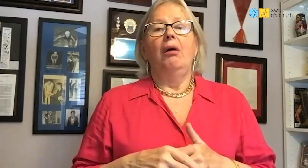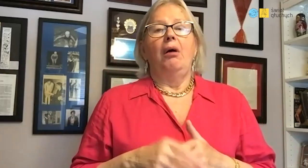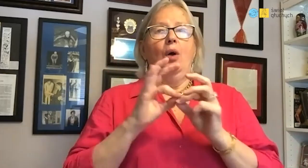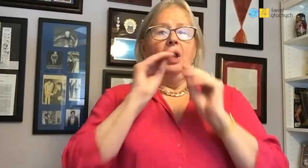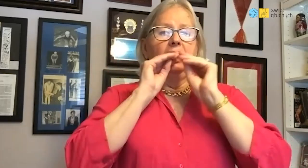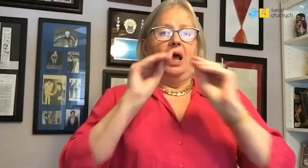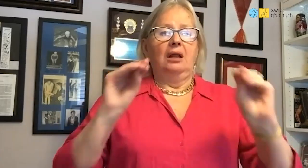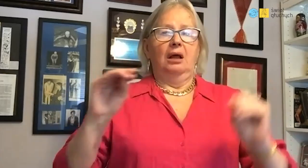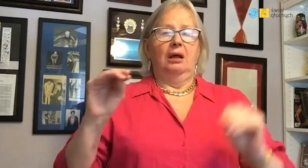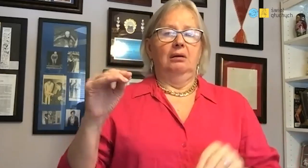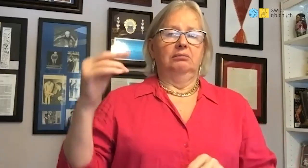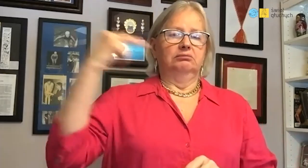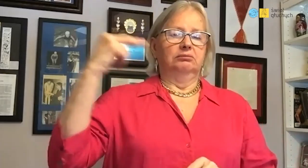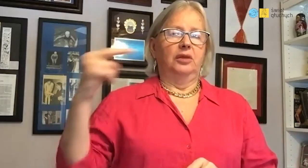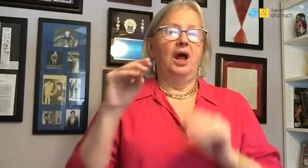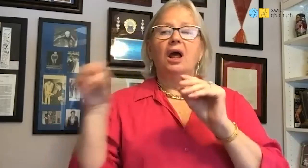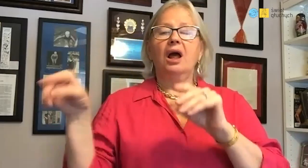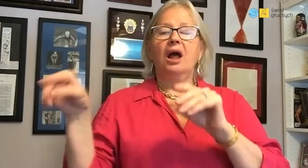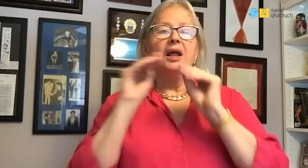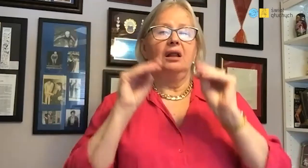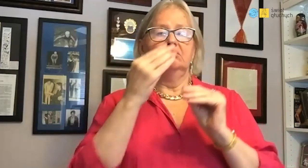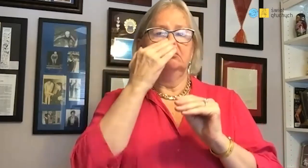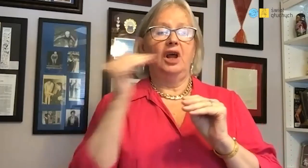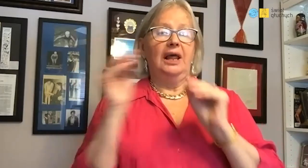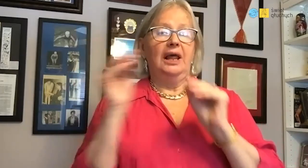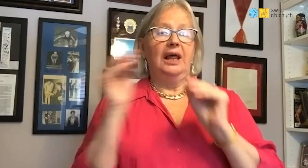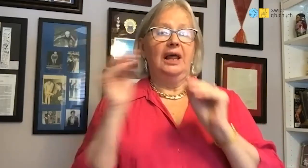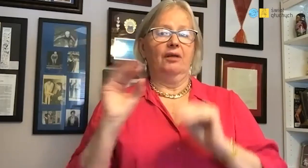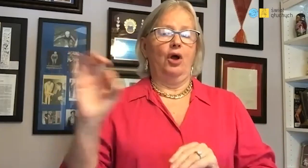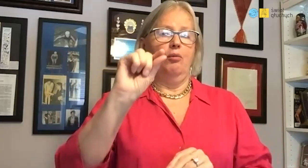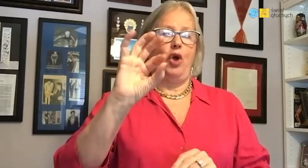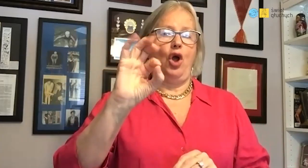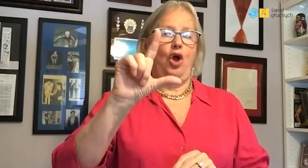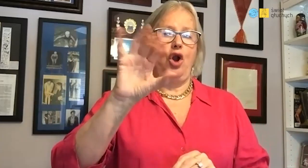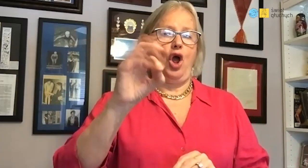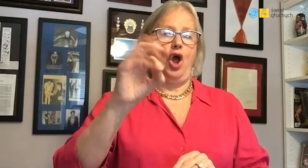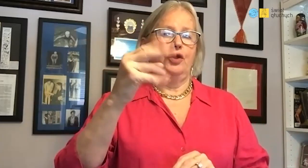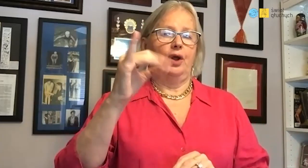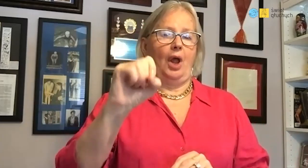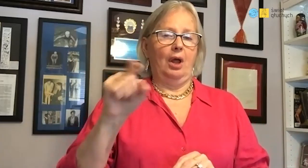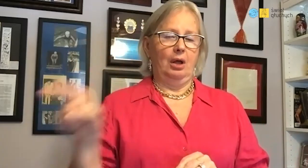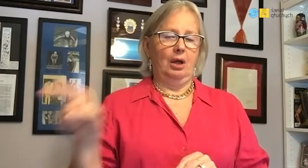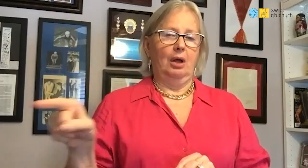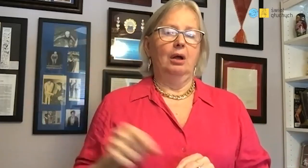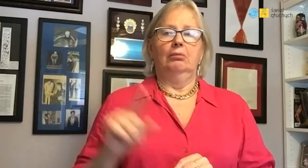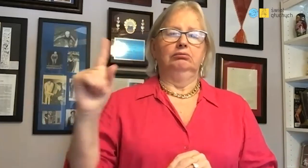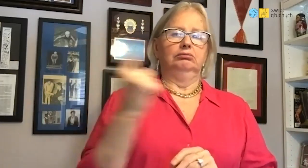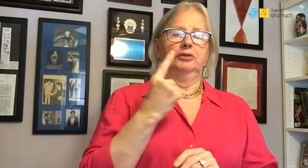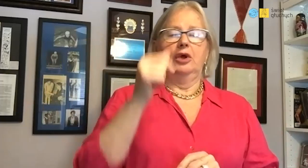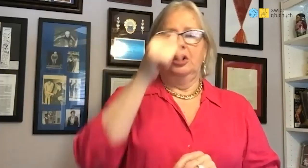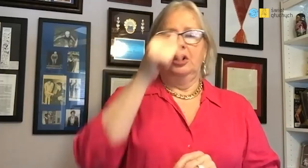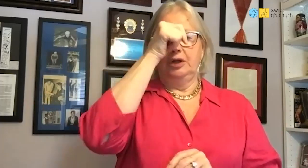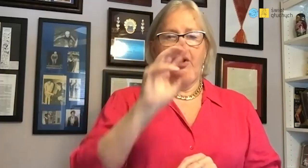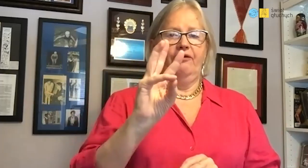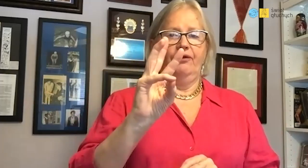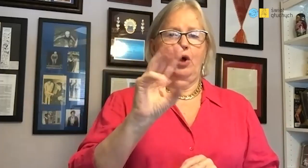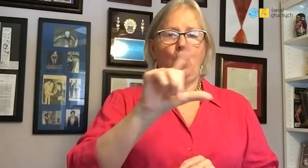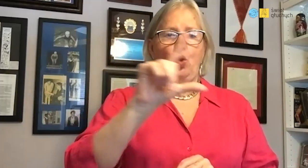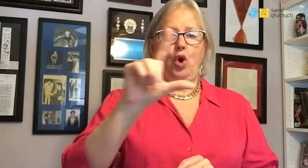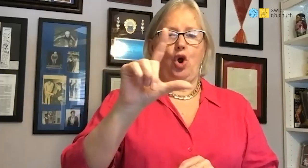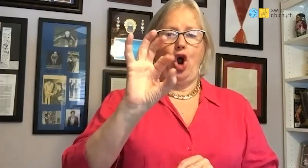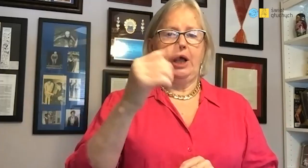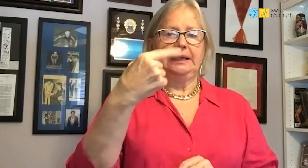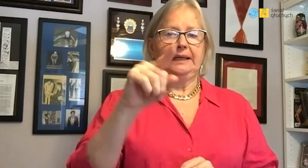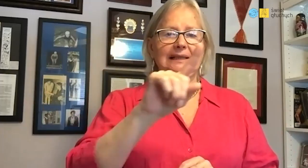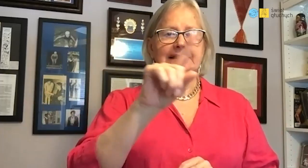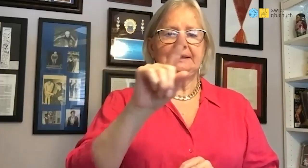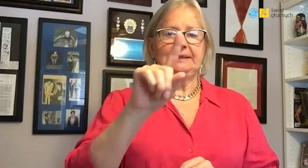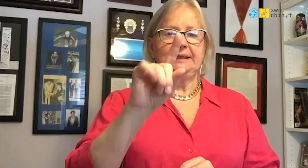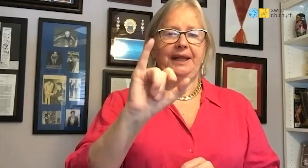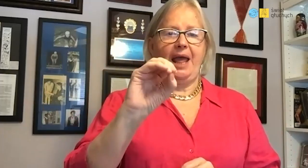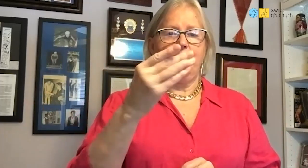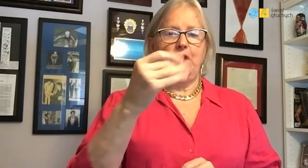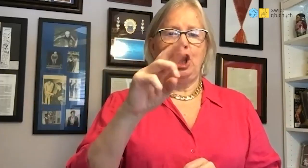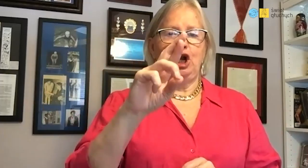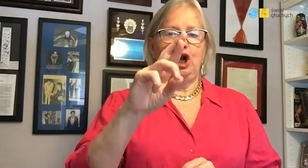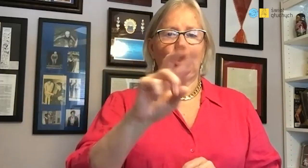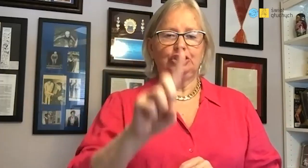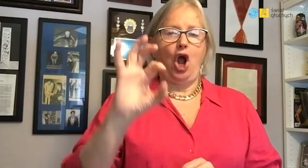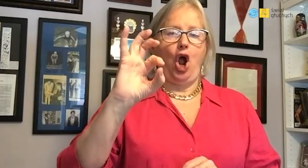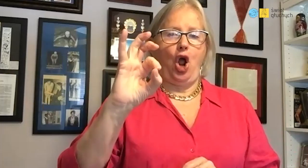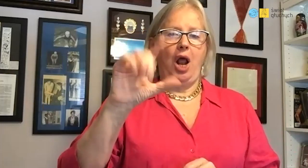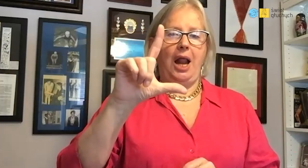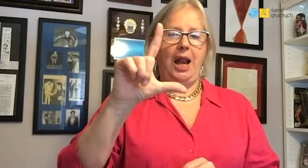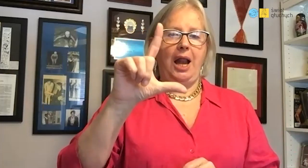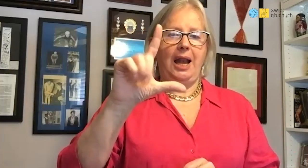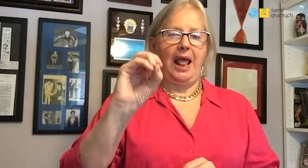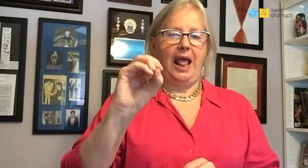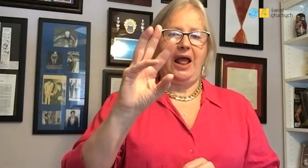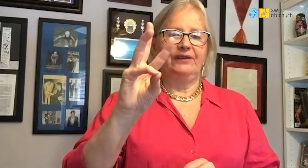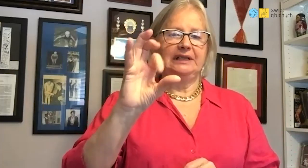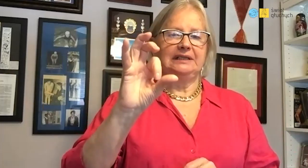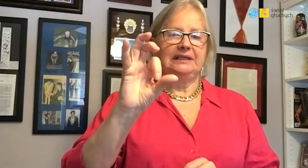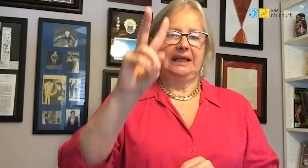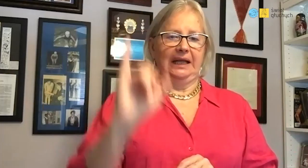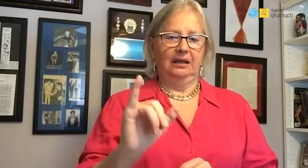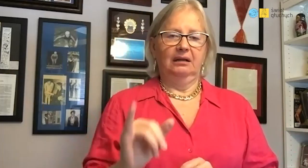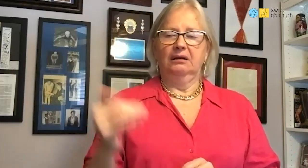After the competition, Mr. Włodzimierz Olewski, Polonia trainer,came to me with a question,